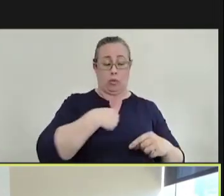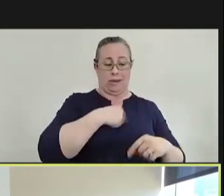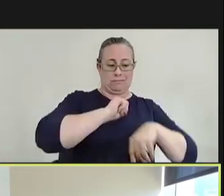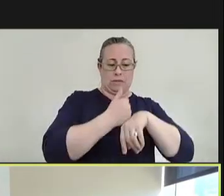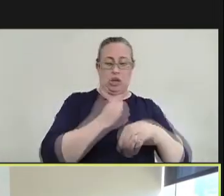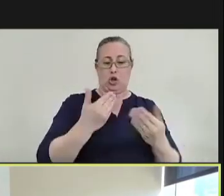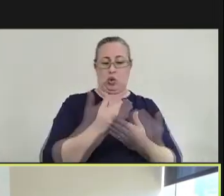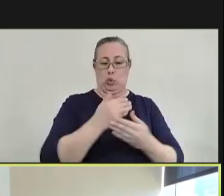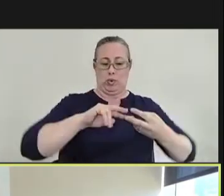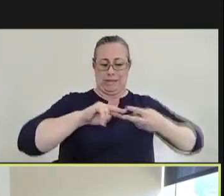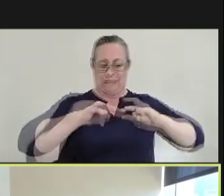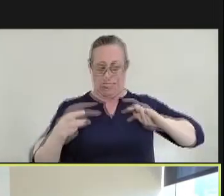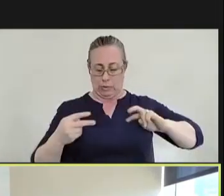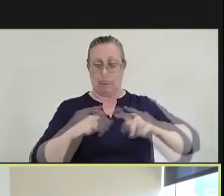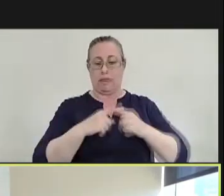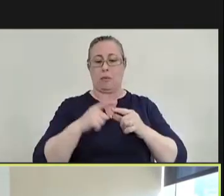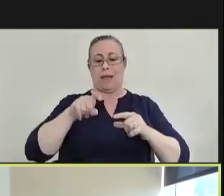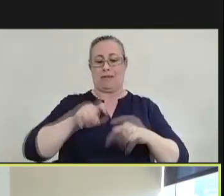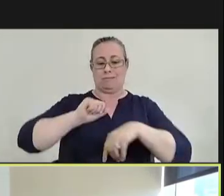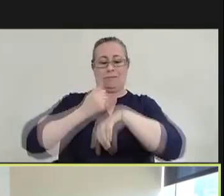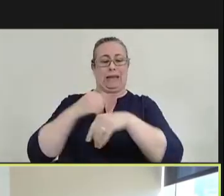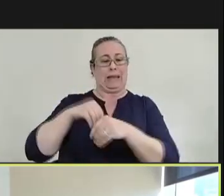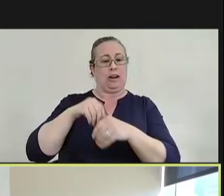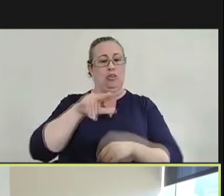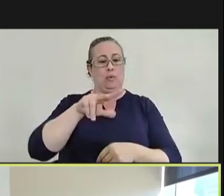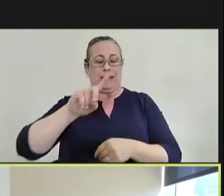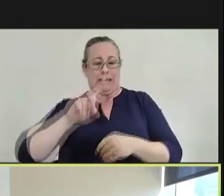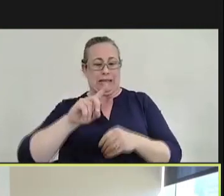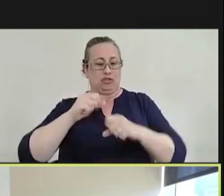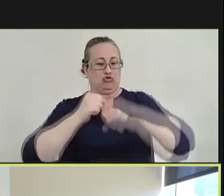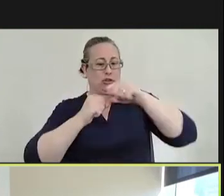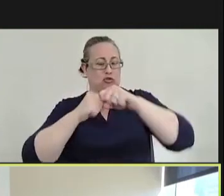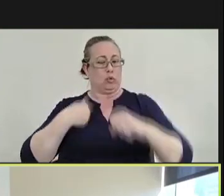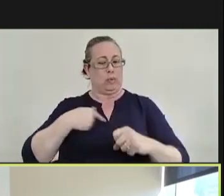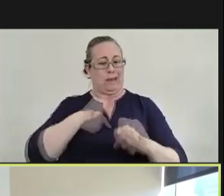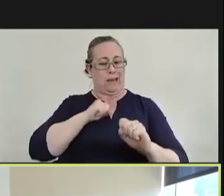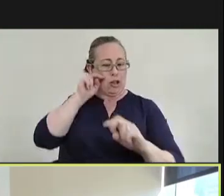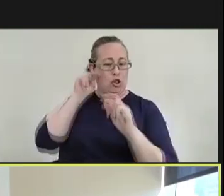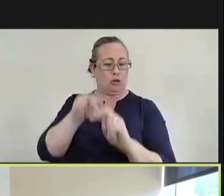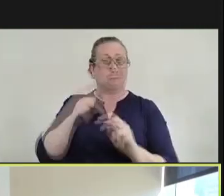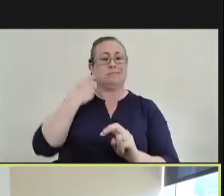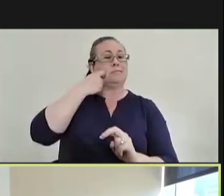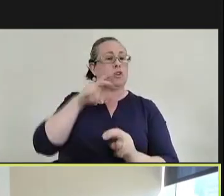it into a three-dimensional structure that we can look at. And you just heard about AlphaFold,